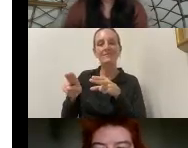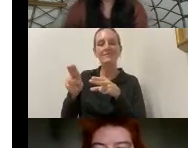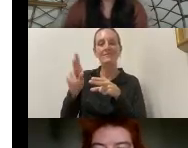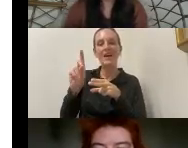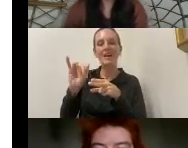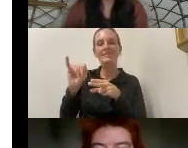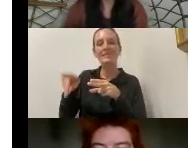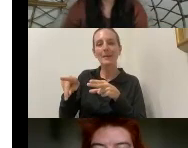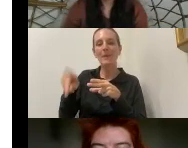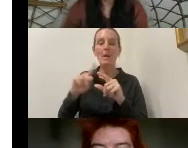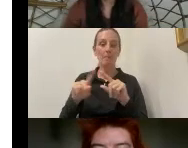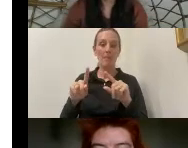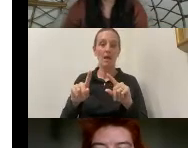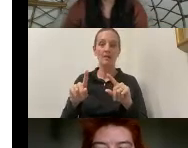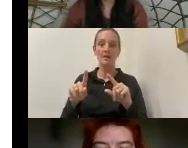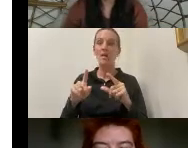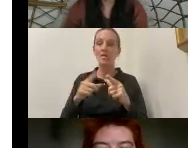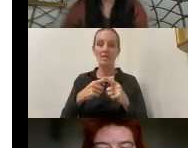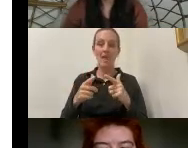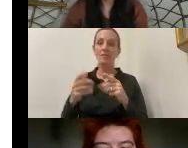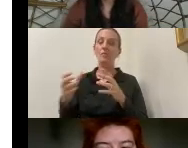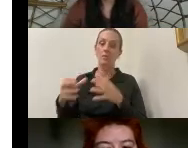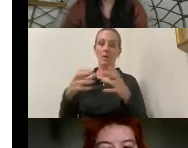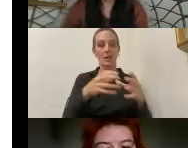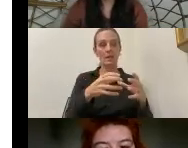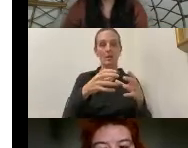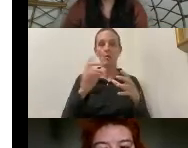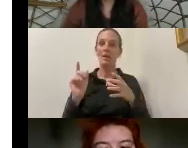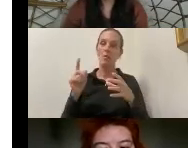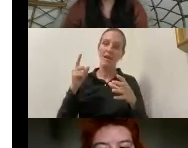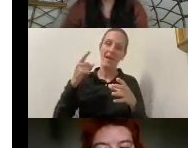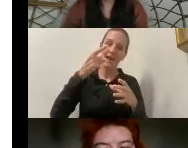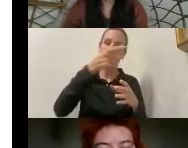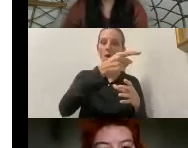like we had people bring us out and it was great, very grounding.